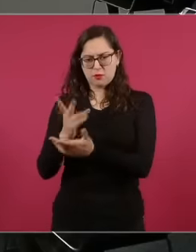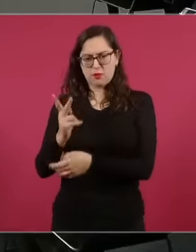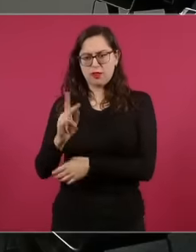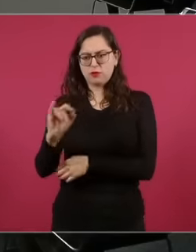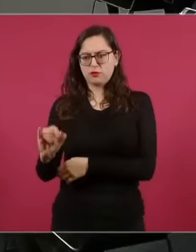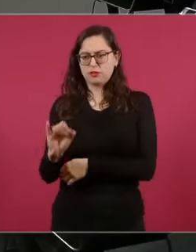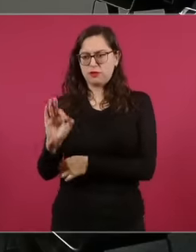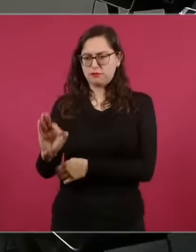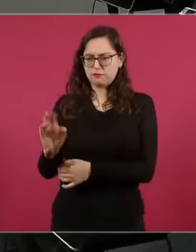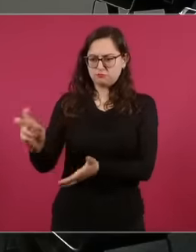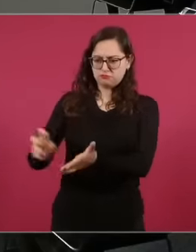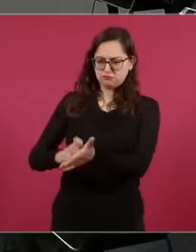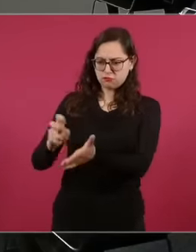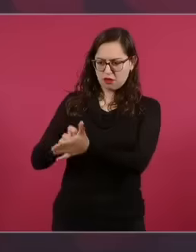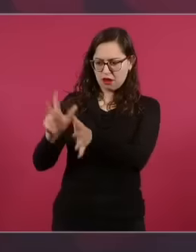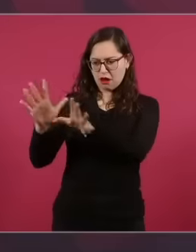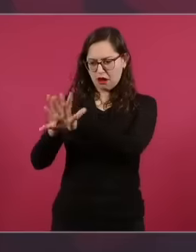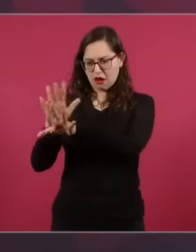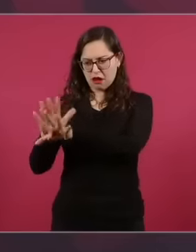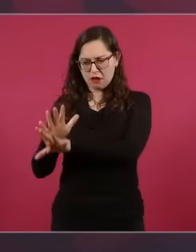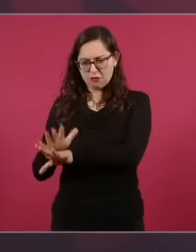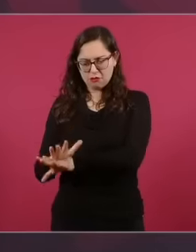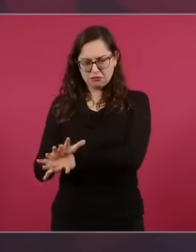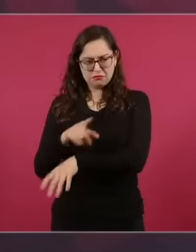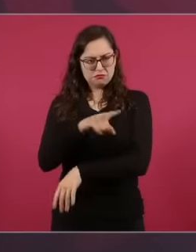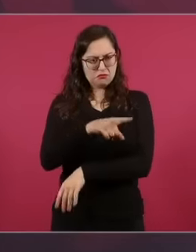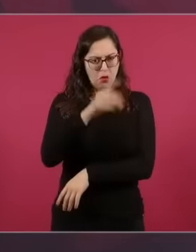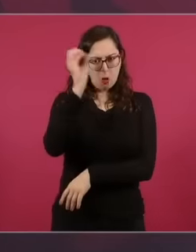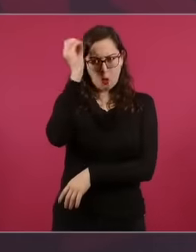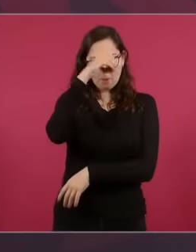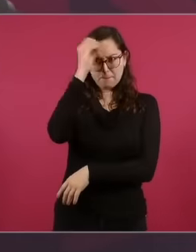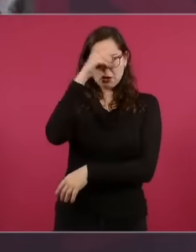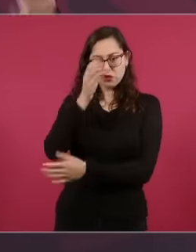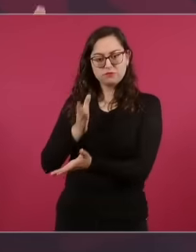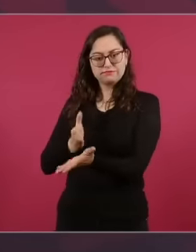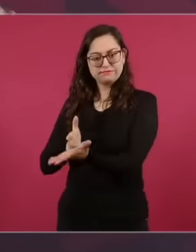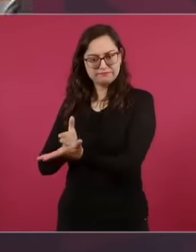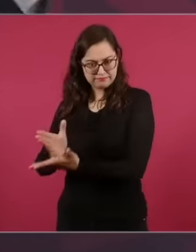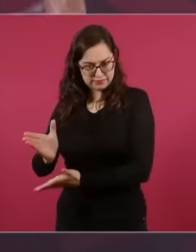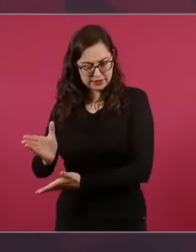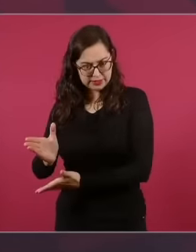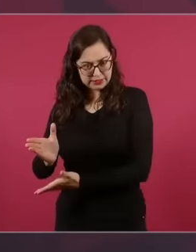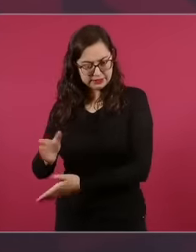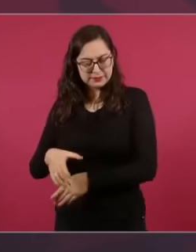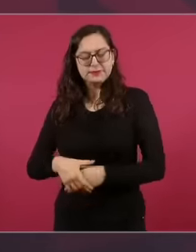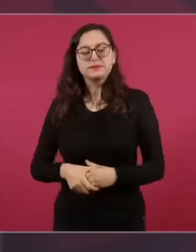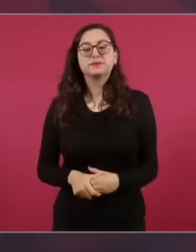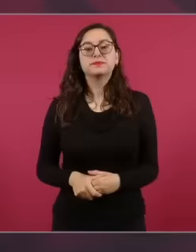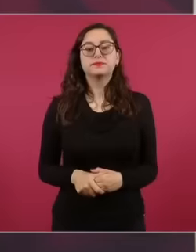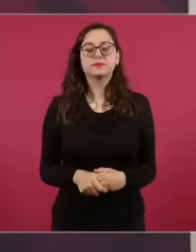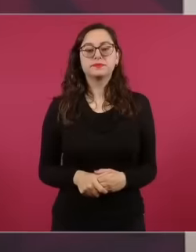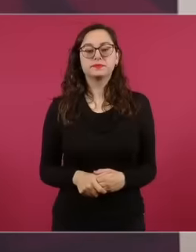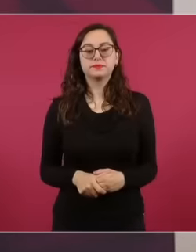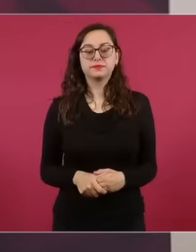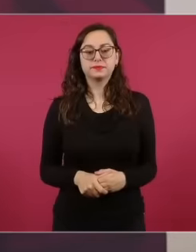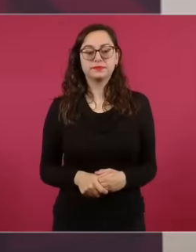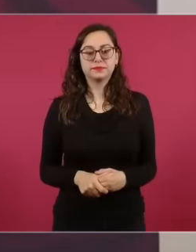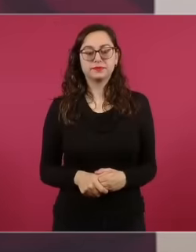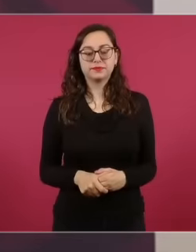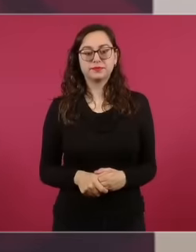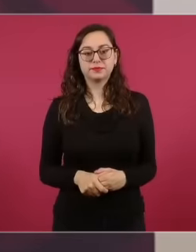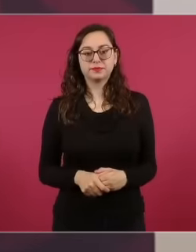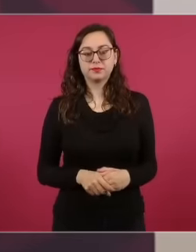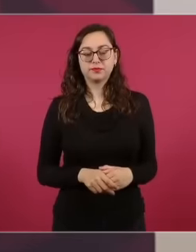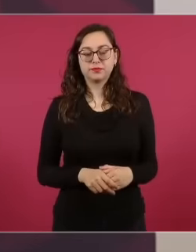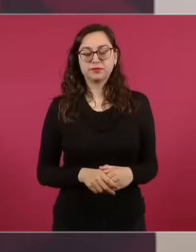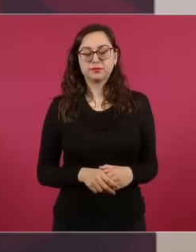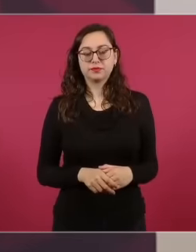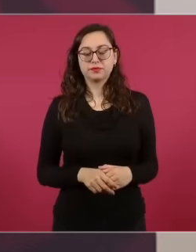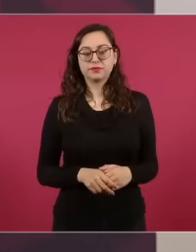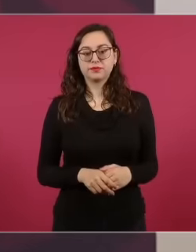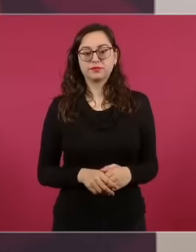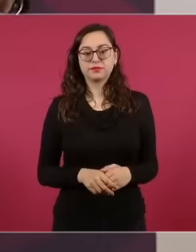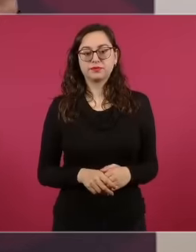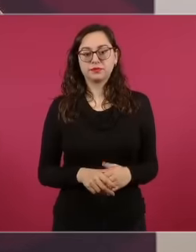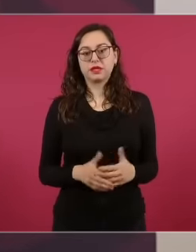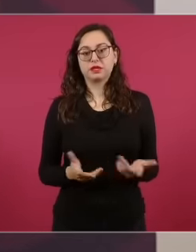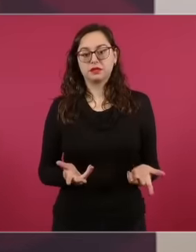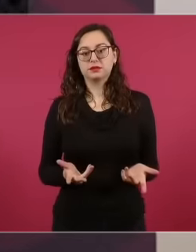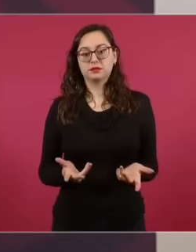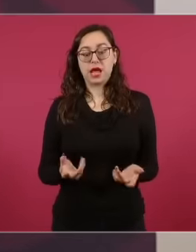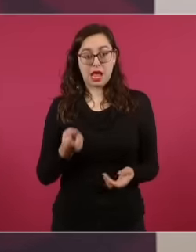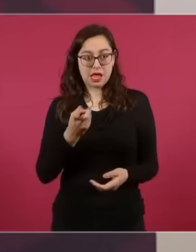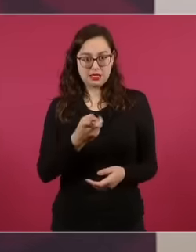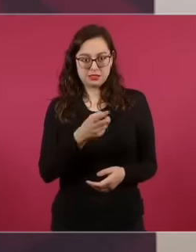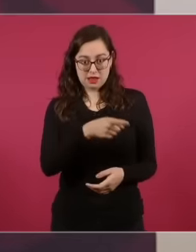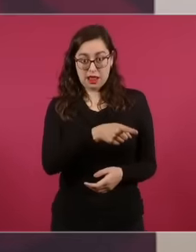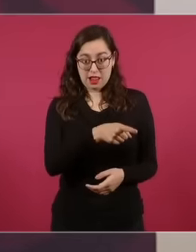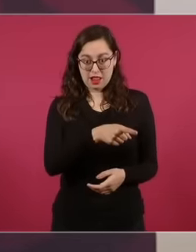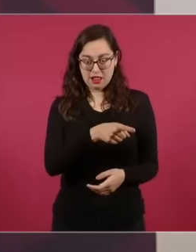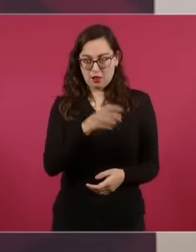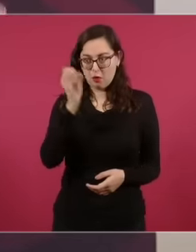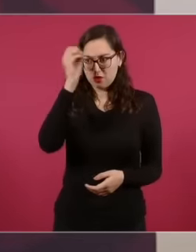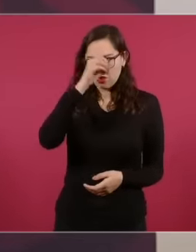United Mexican States because the opinion has to do with this the initiative that was sent to carry